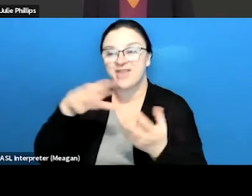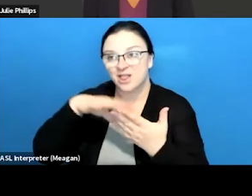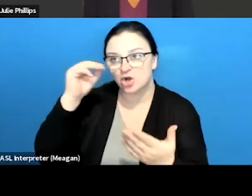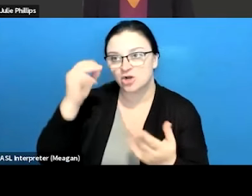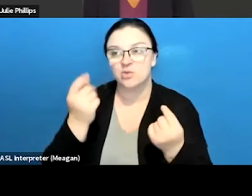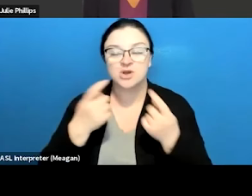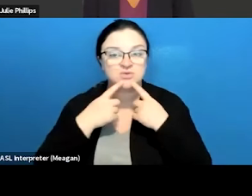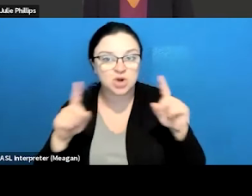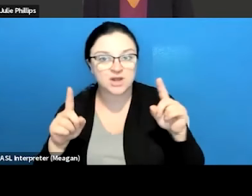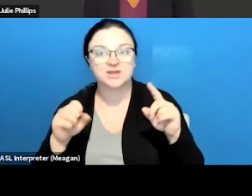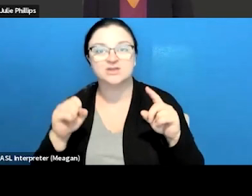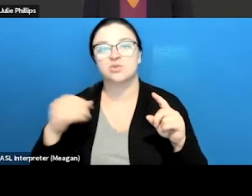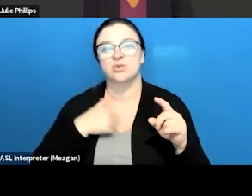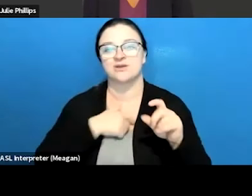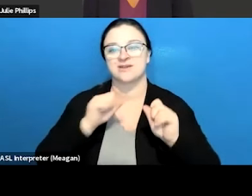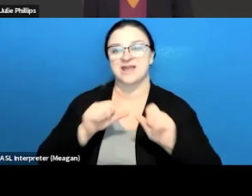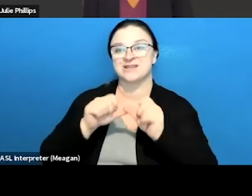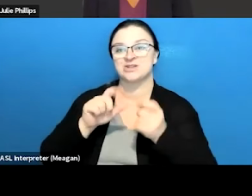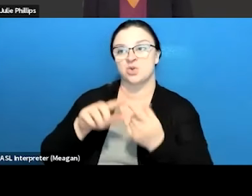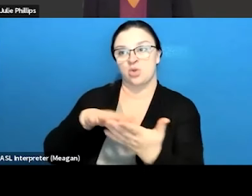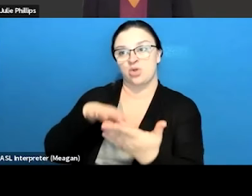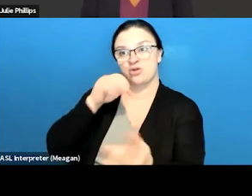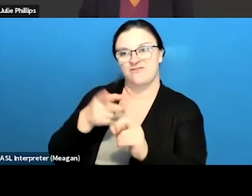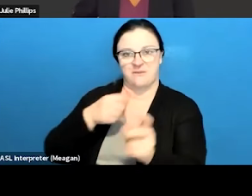so we can continue to learn from one another